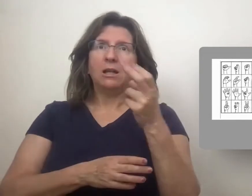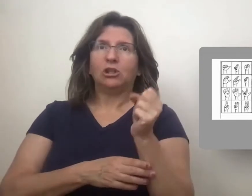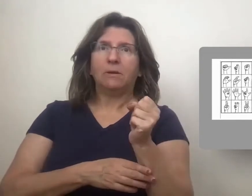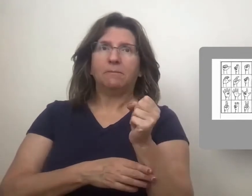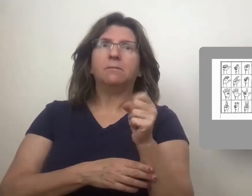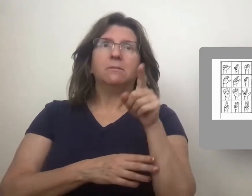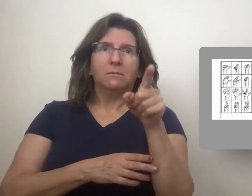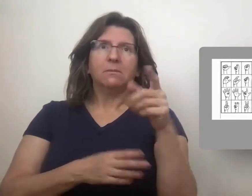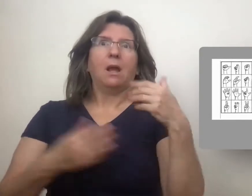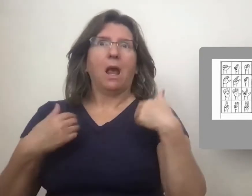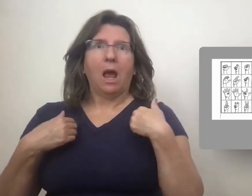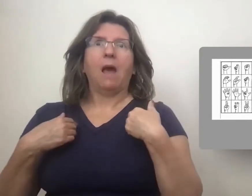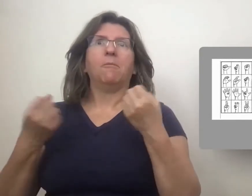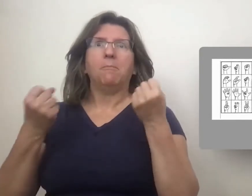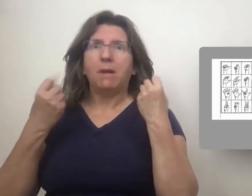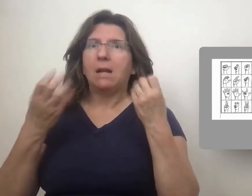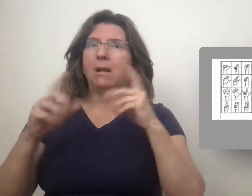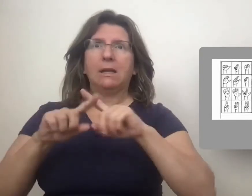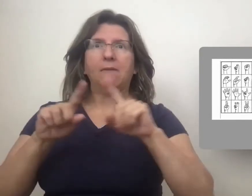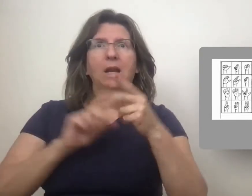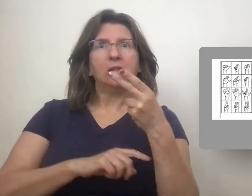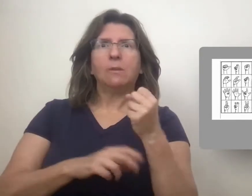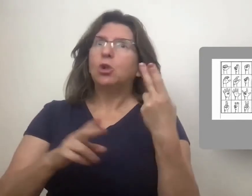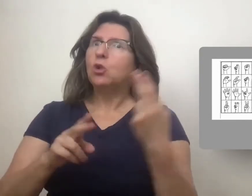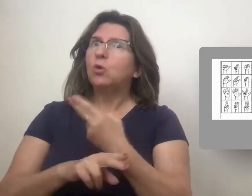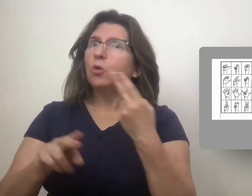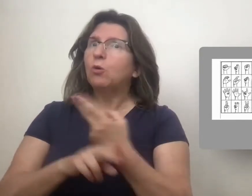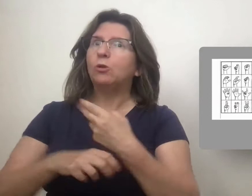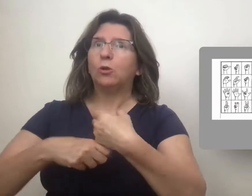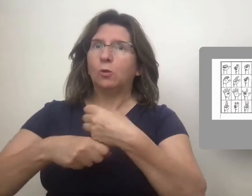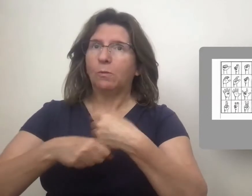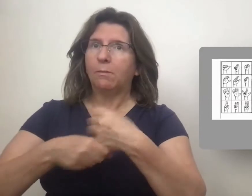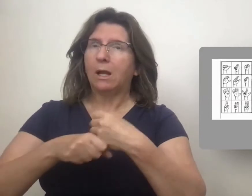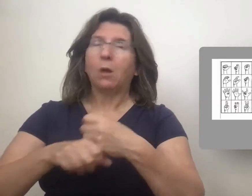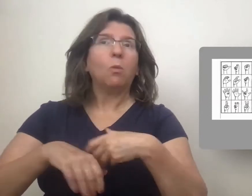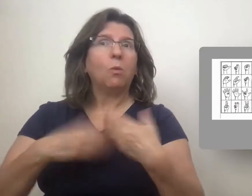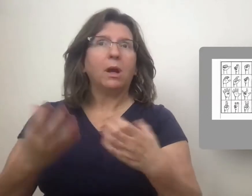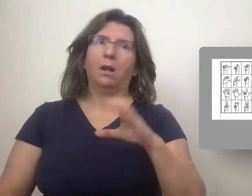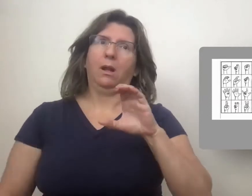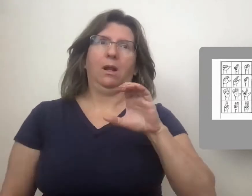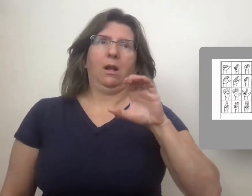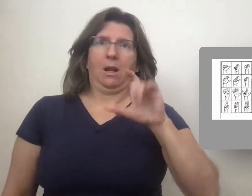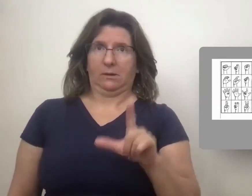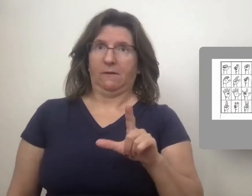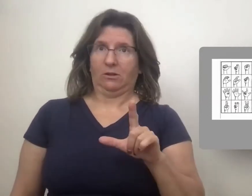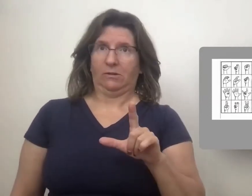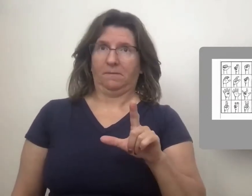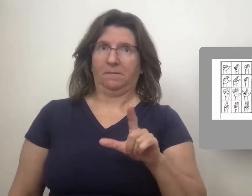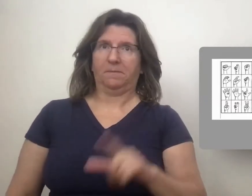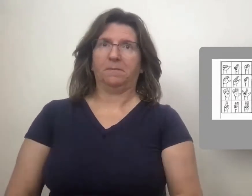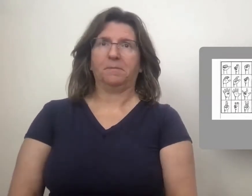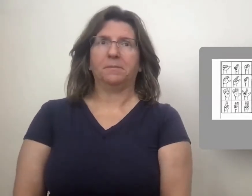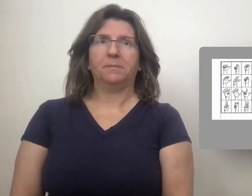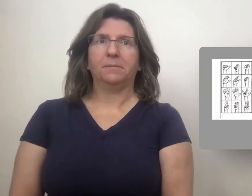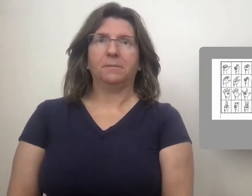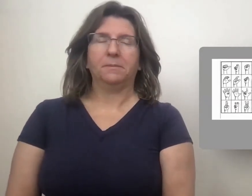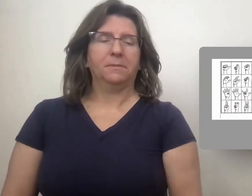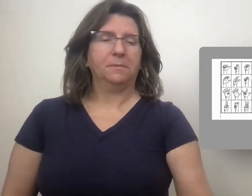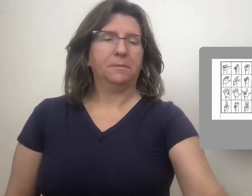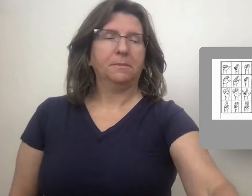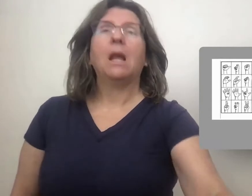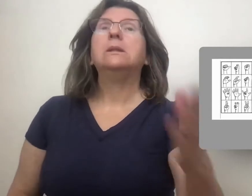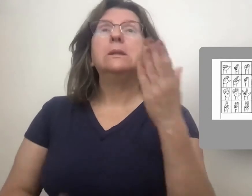This chart demonstrates a number of the handshapes that are used as classifiers.